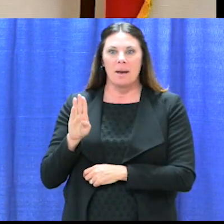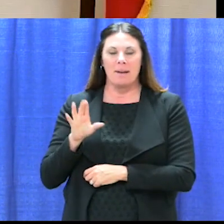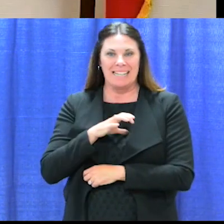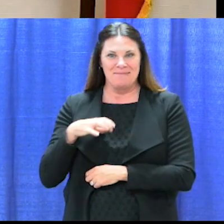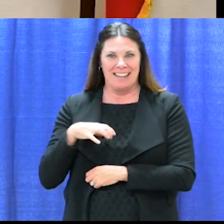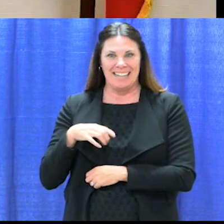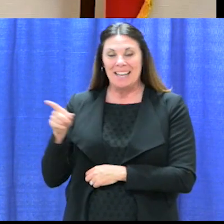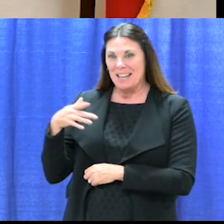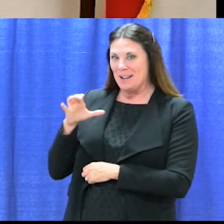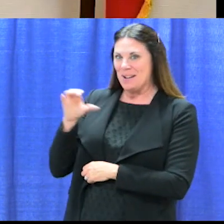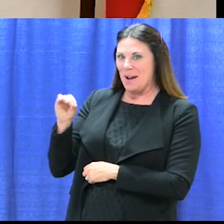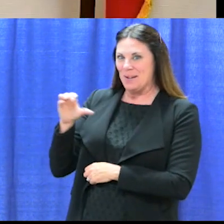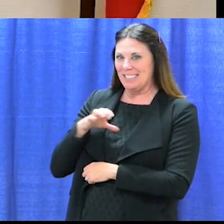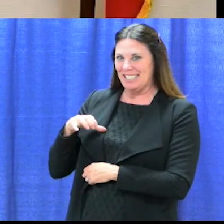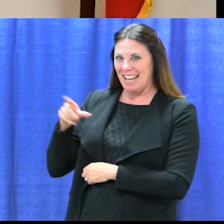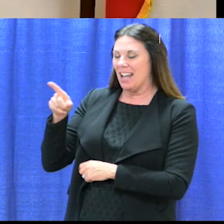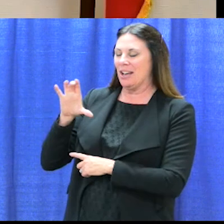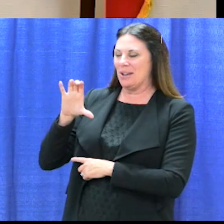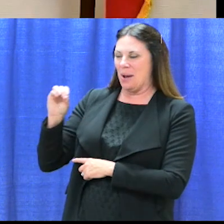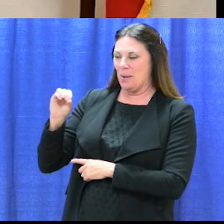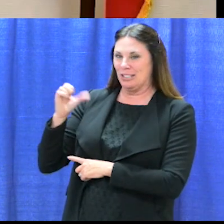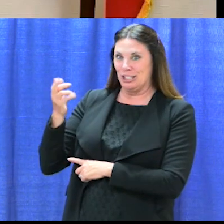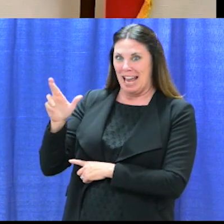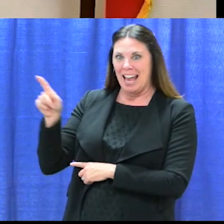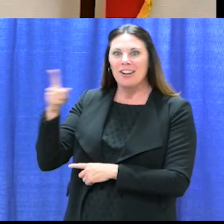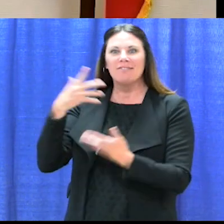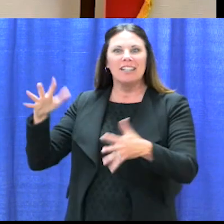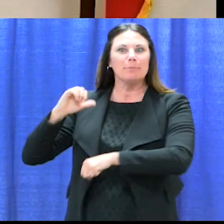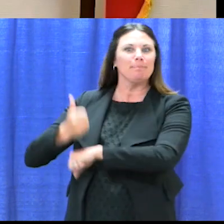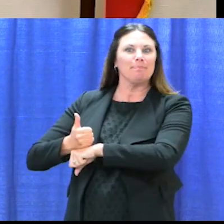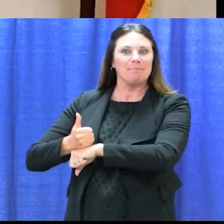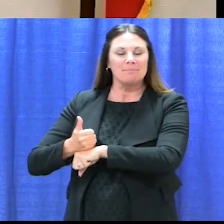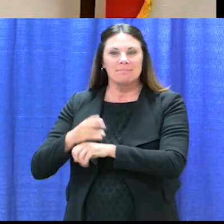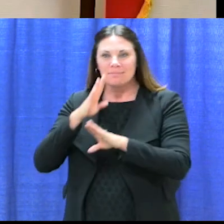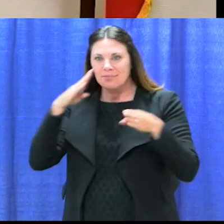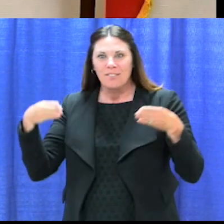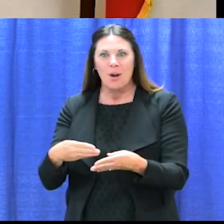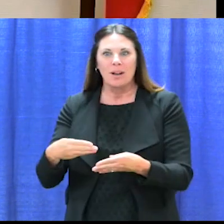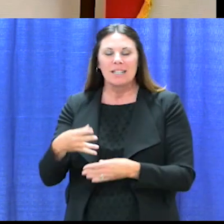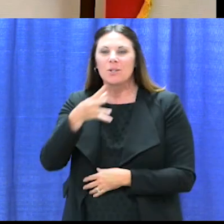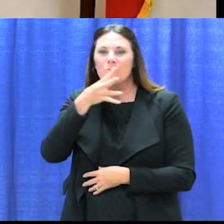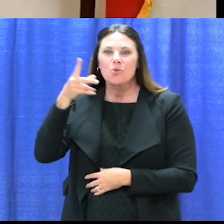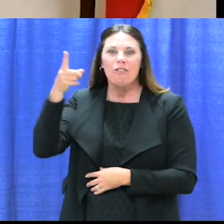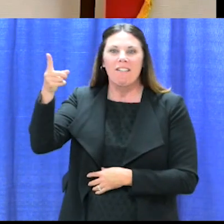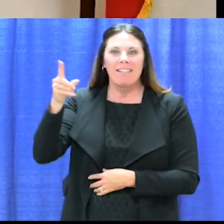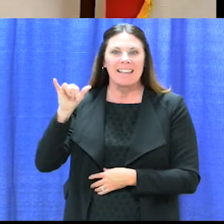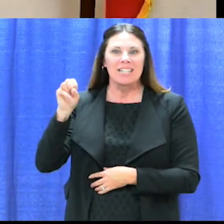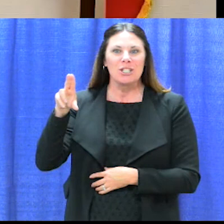announced. We now have a subcommittee focus on addressing rural issues clearly this is an area that needs more work.